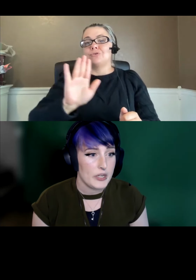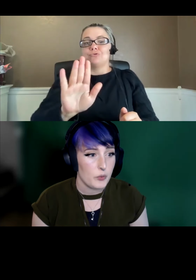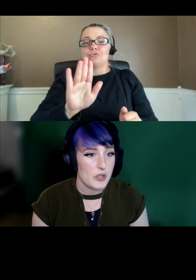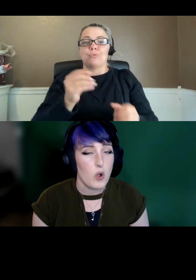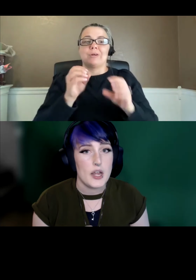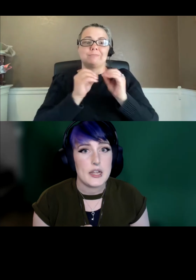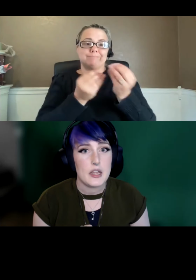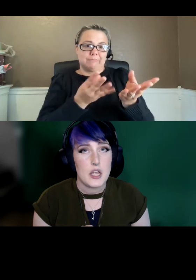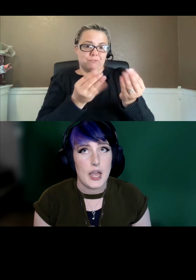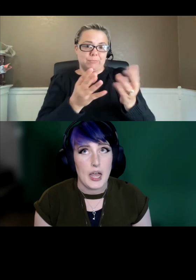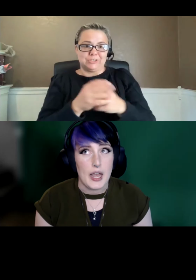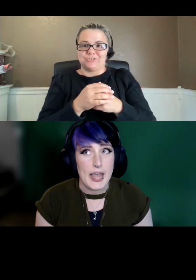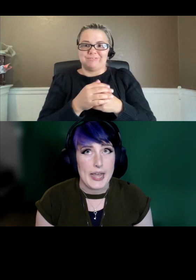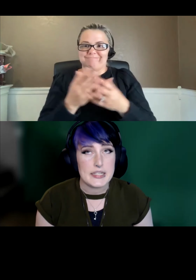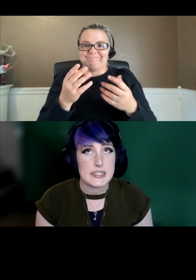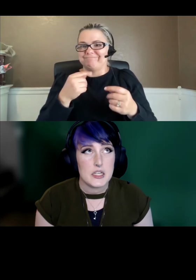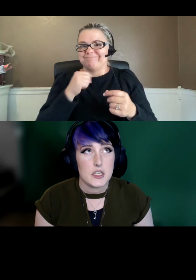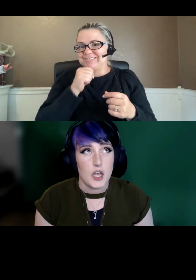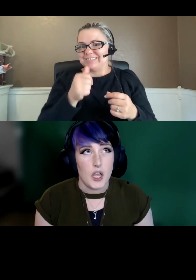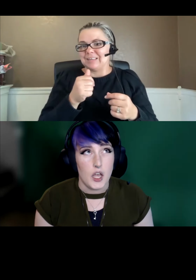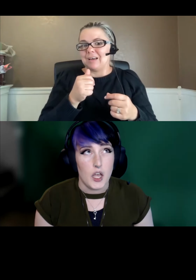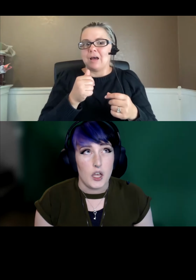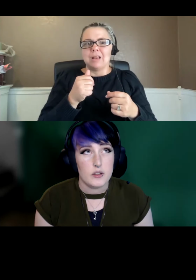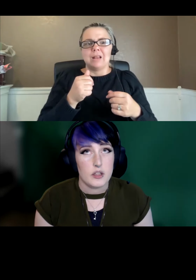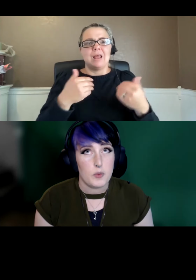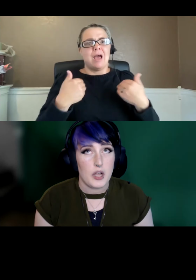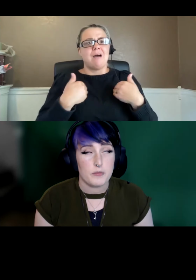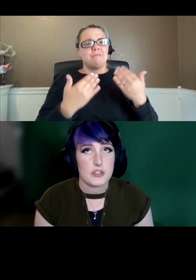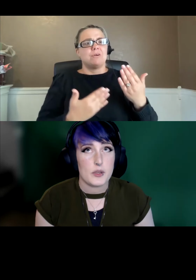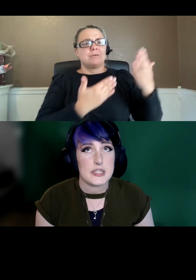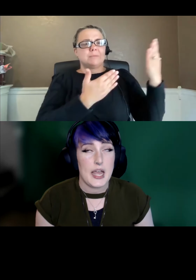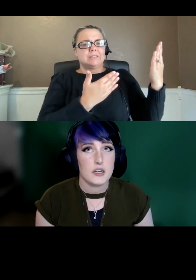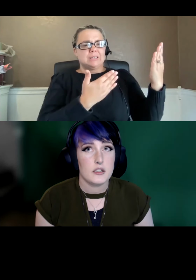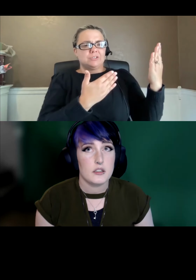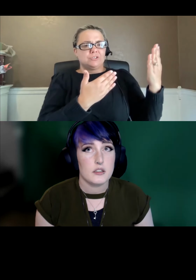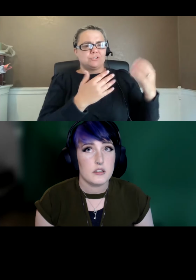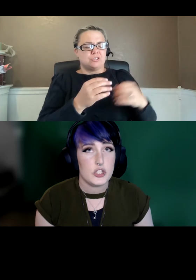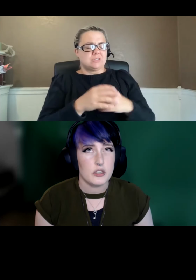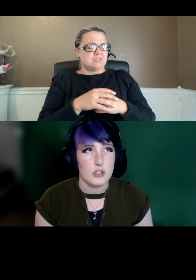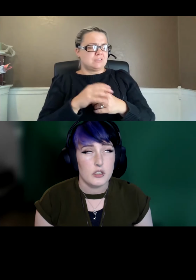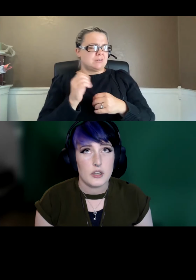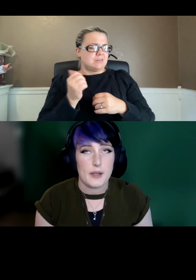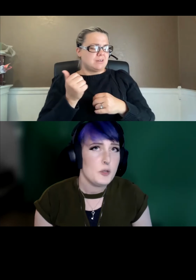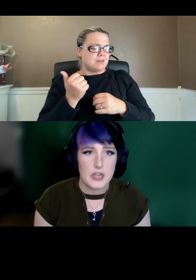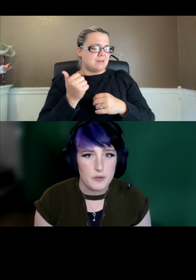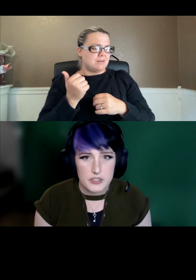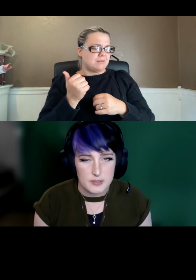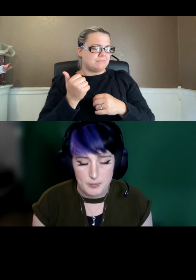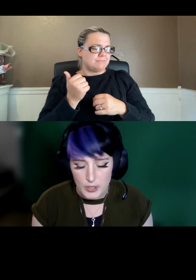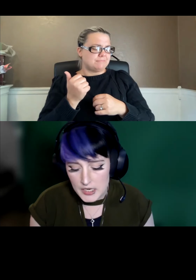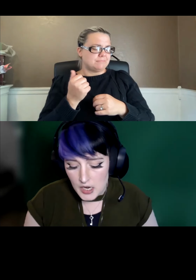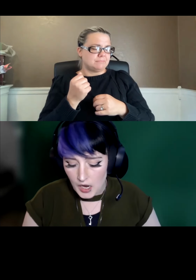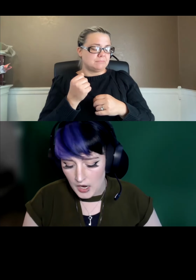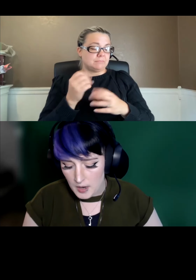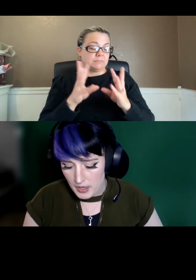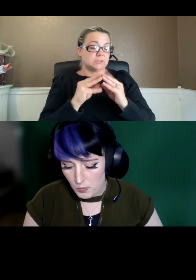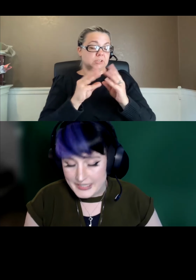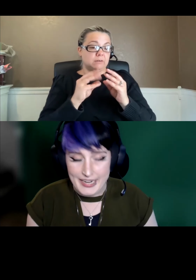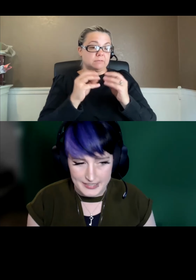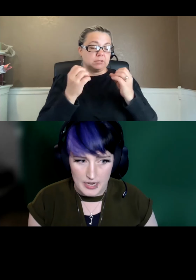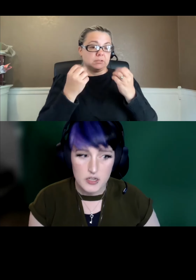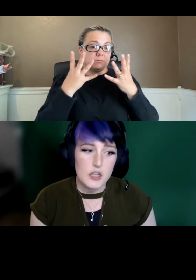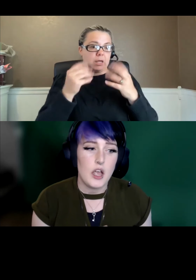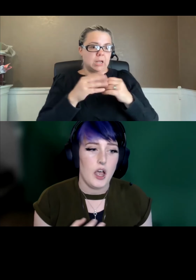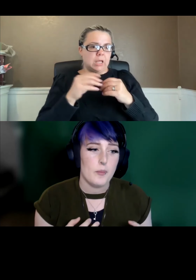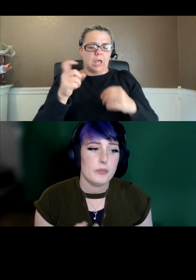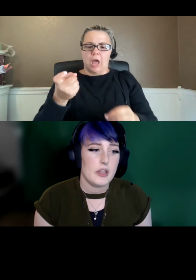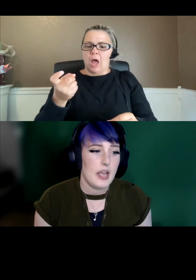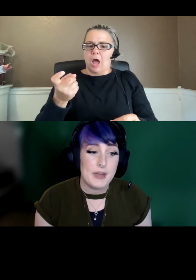2021 at . . . what conference was that? I have too many conferences in my brain. It was Axe-con. I'm